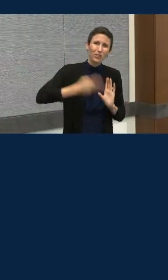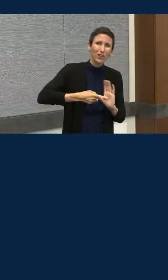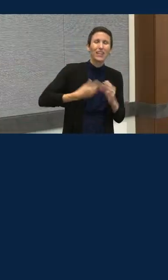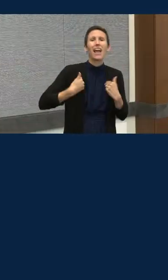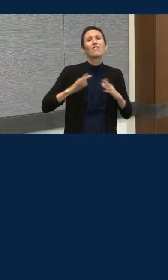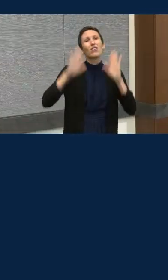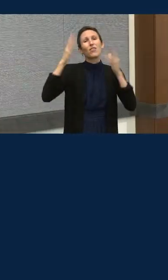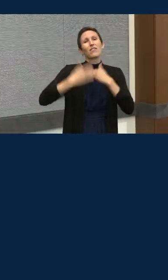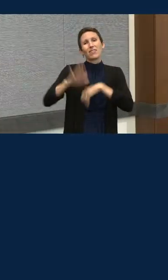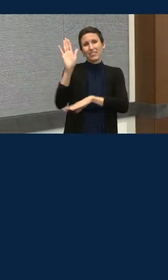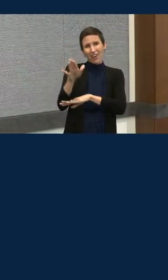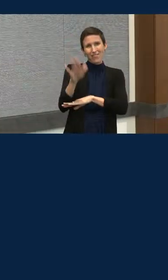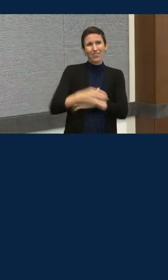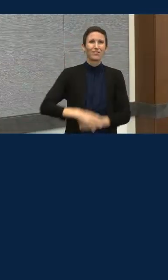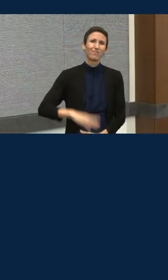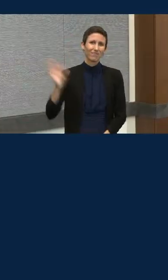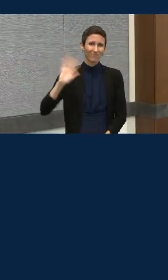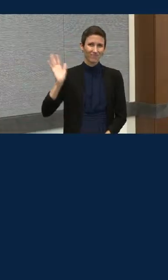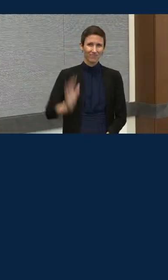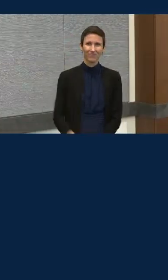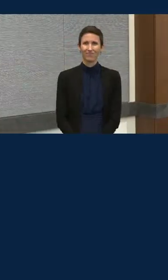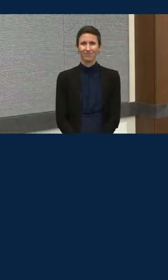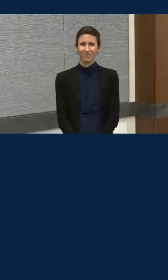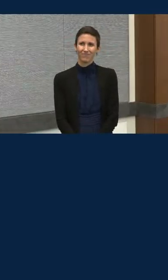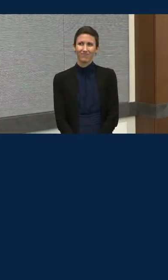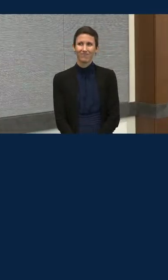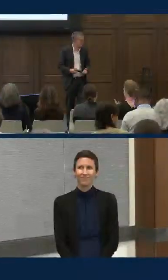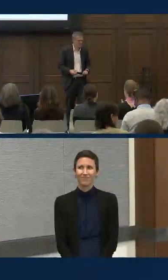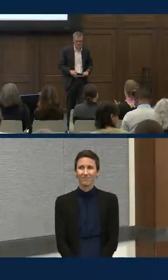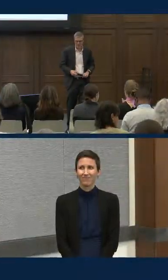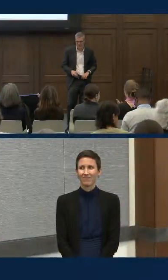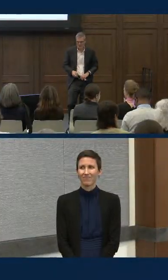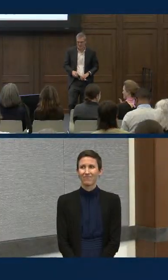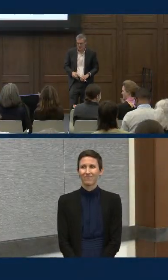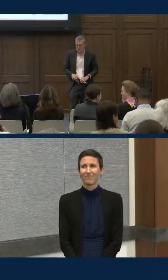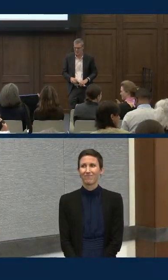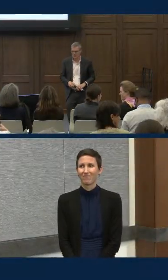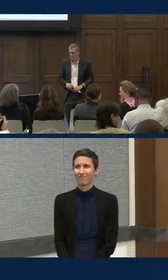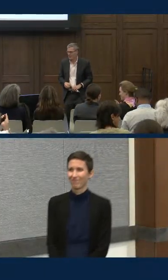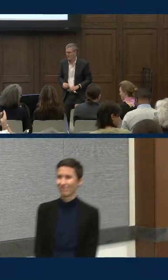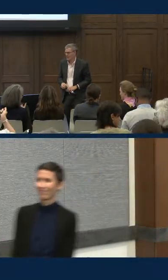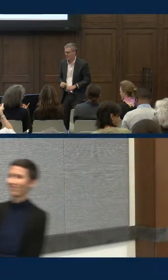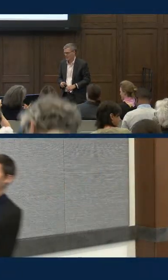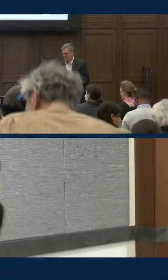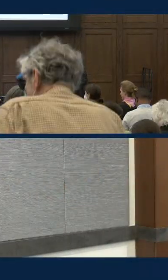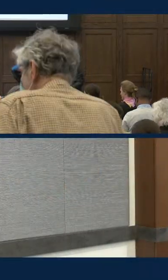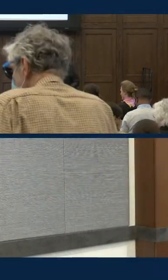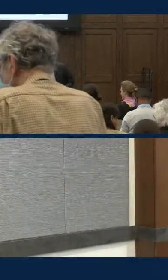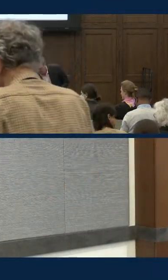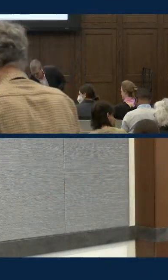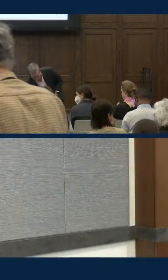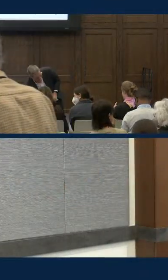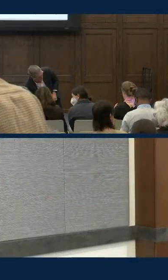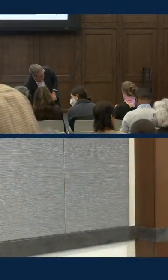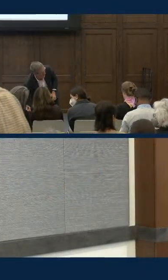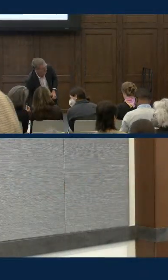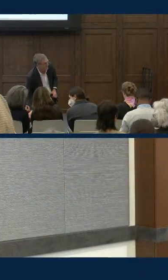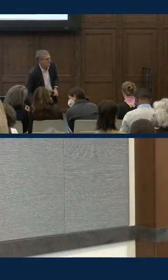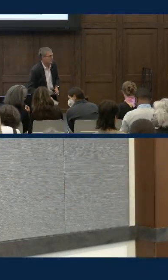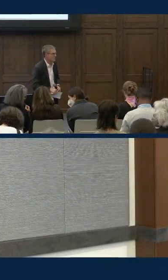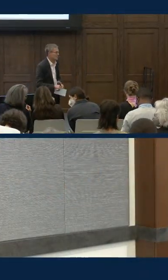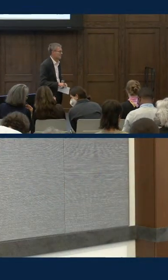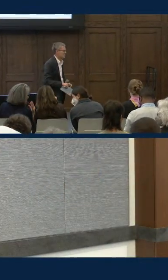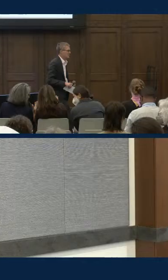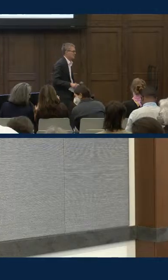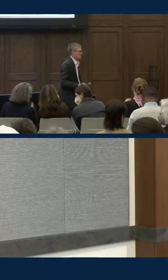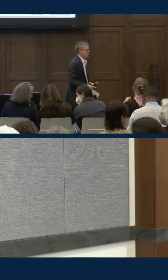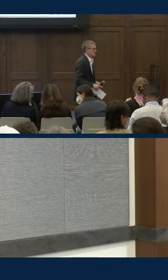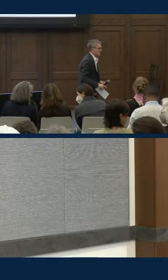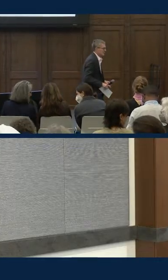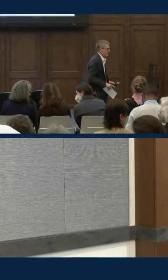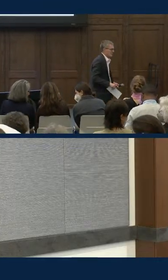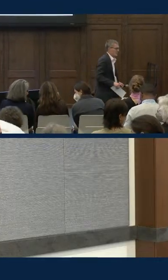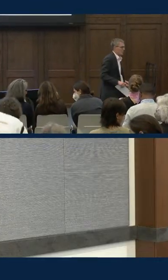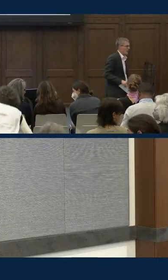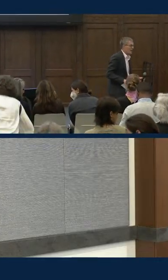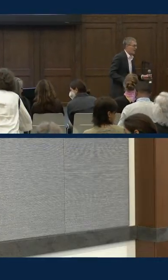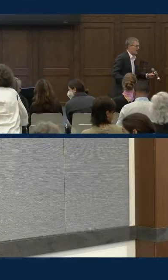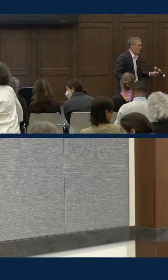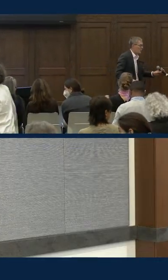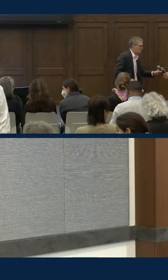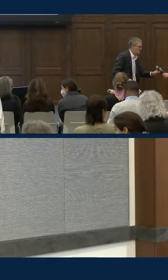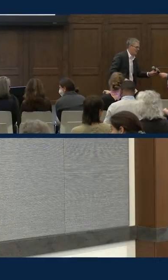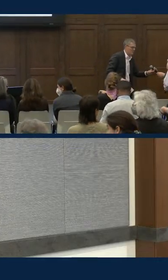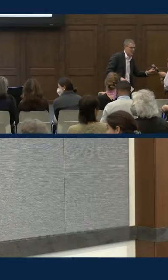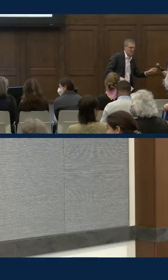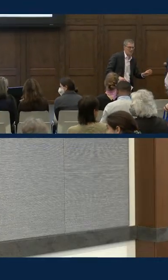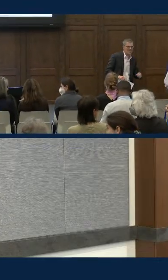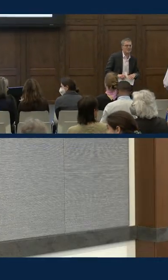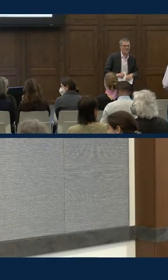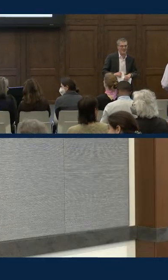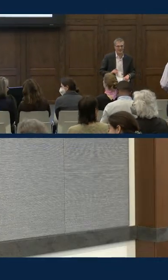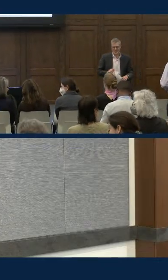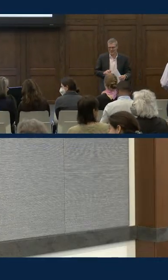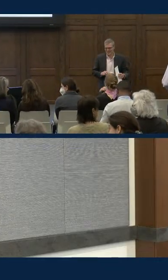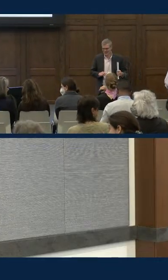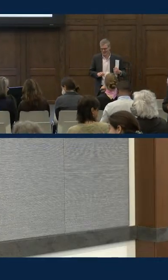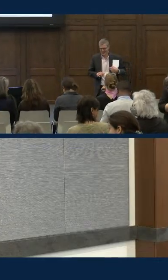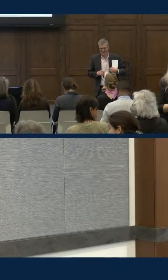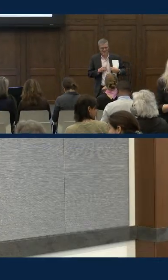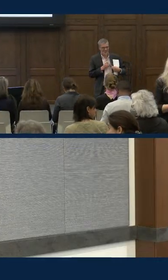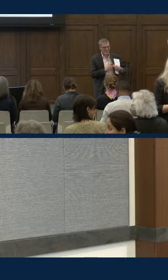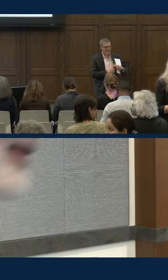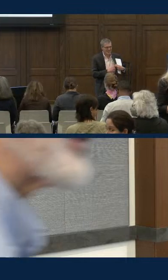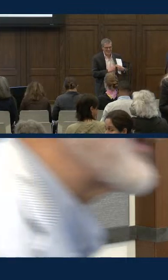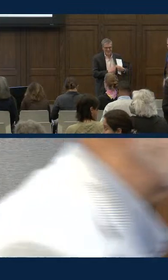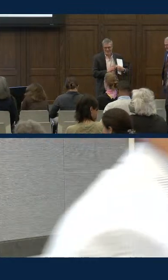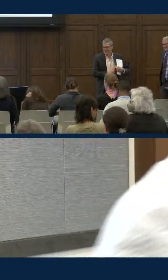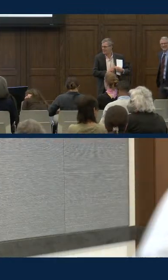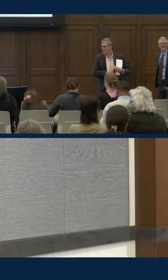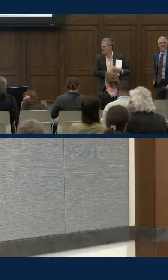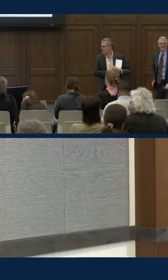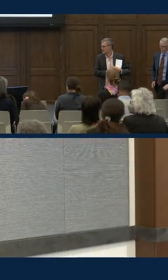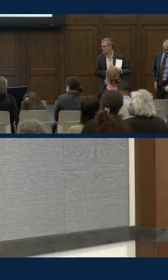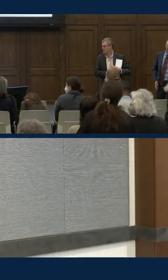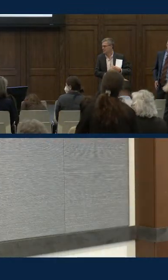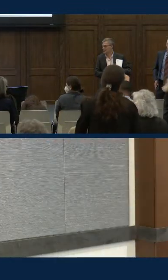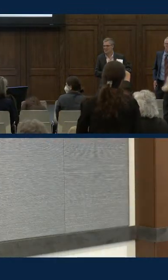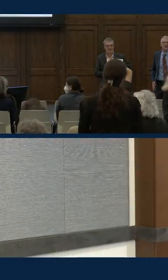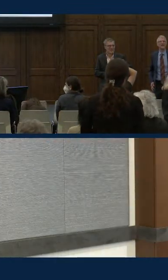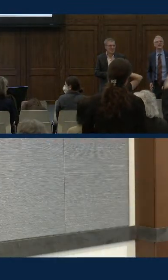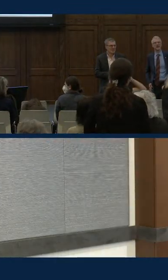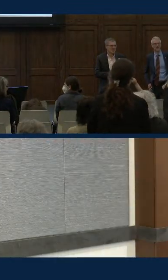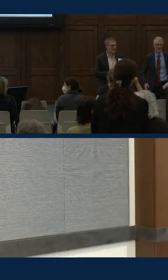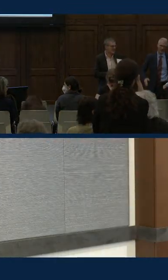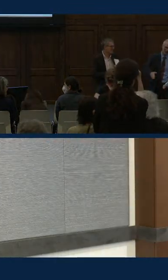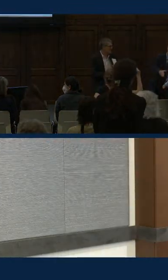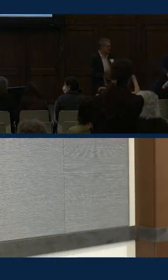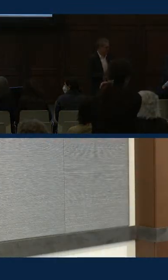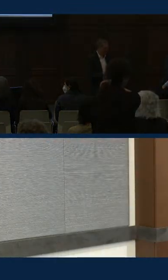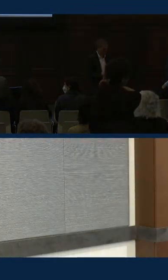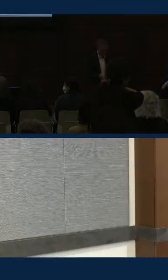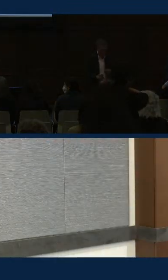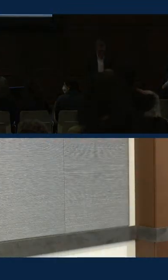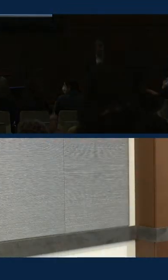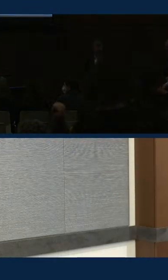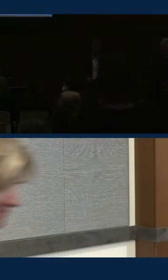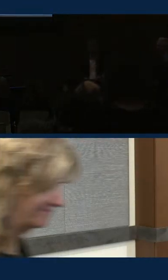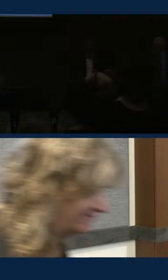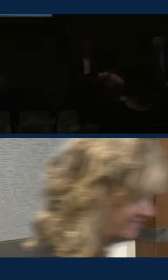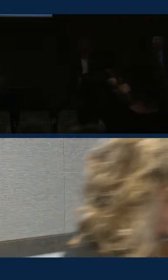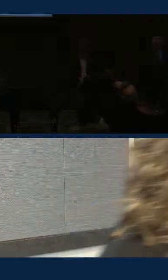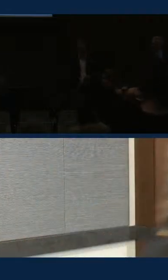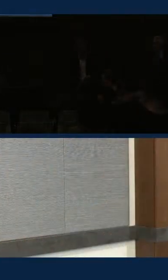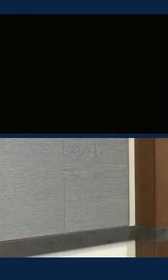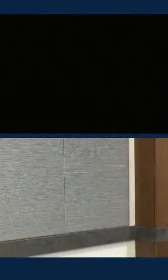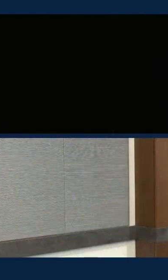afternoon.